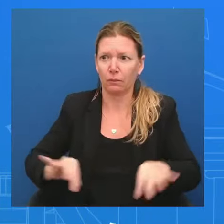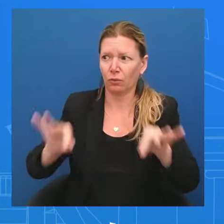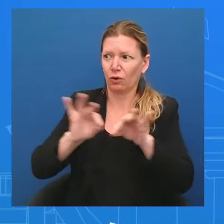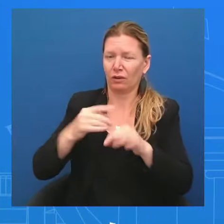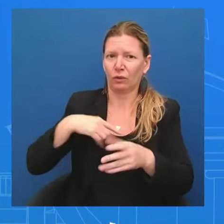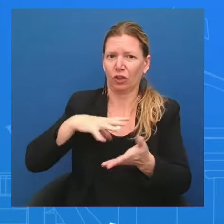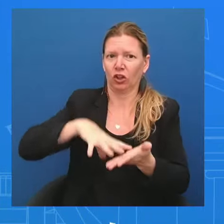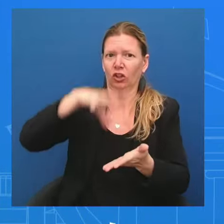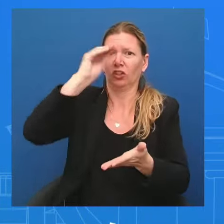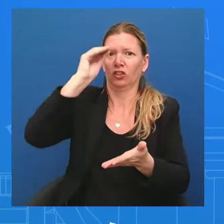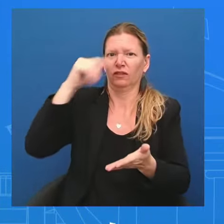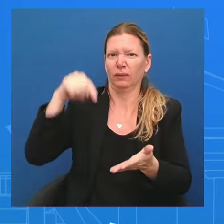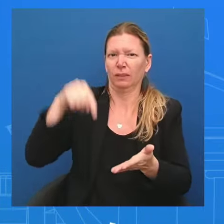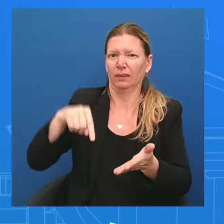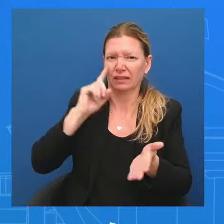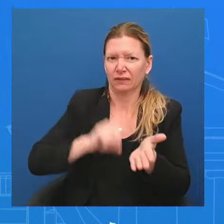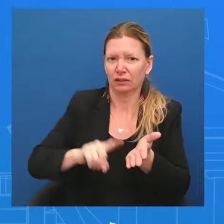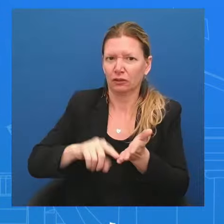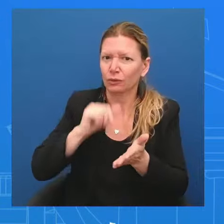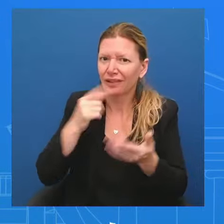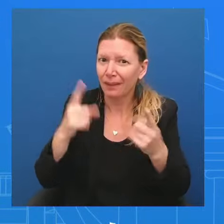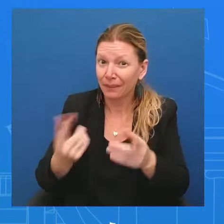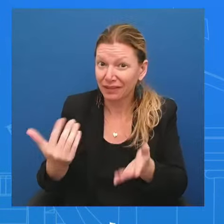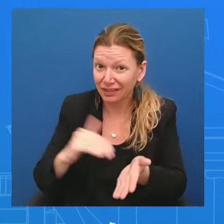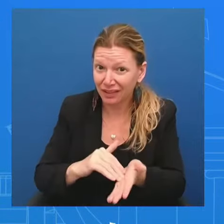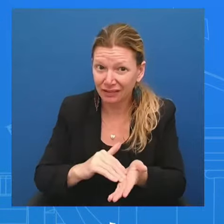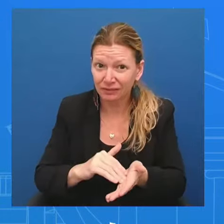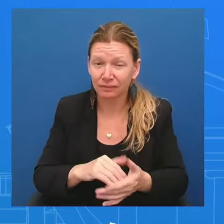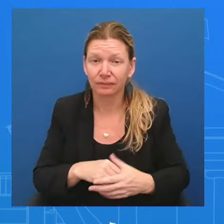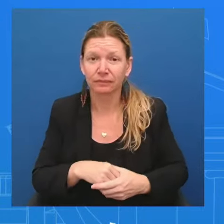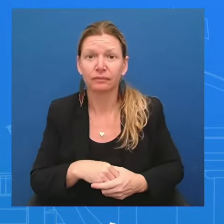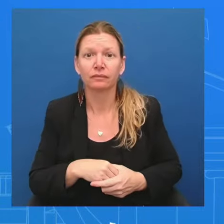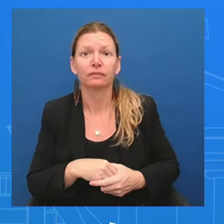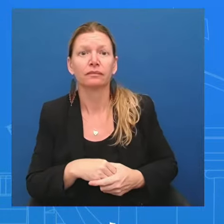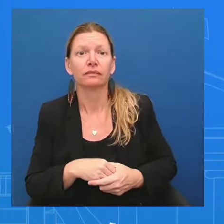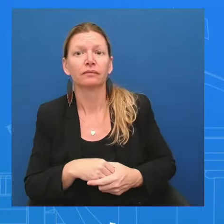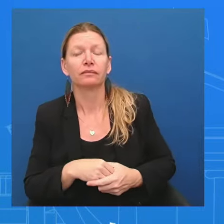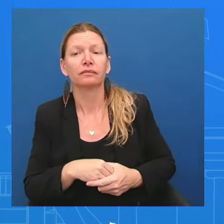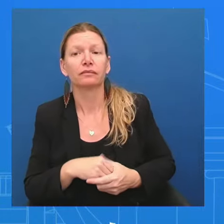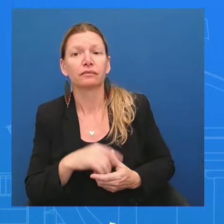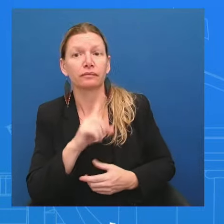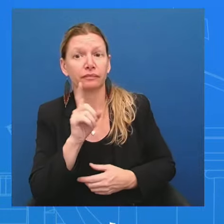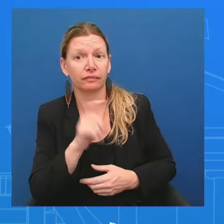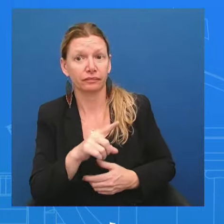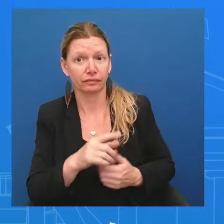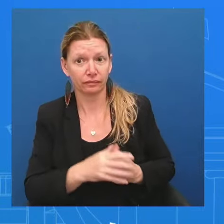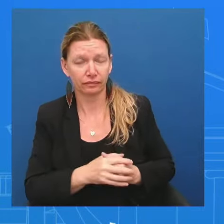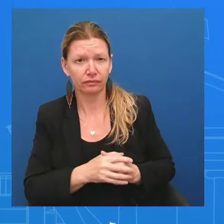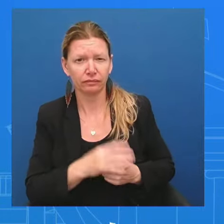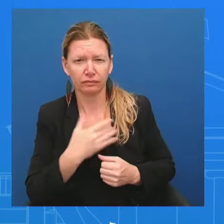[cross talk from the press]